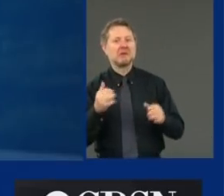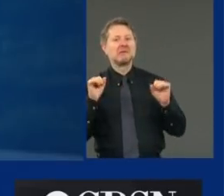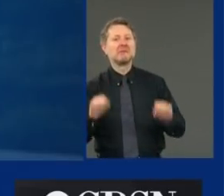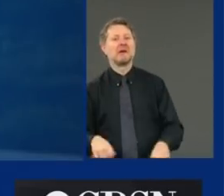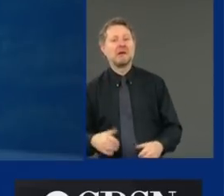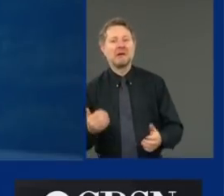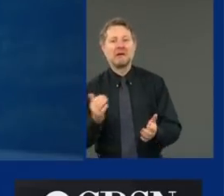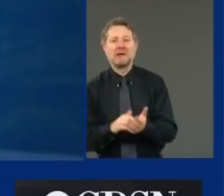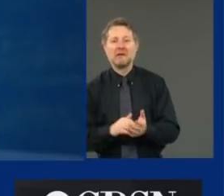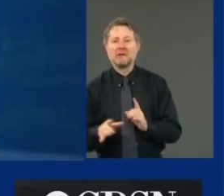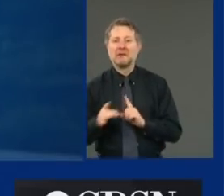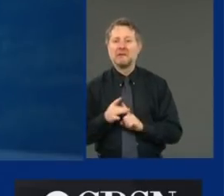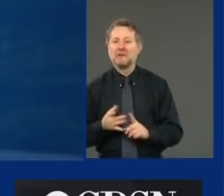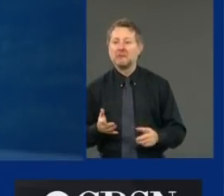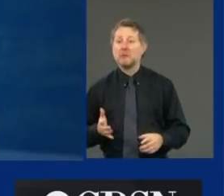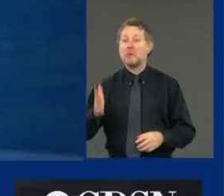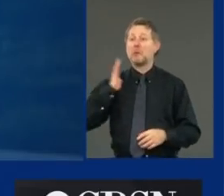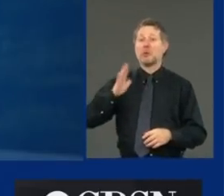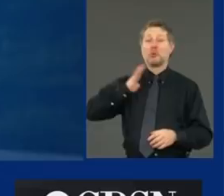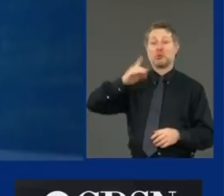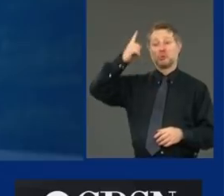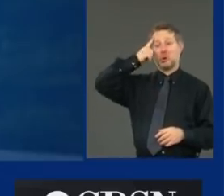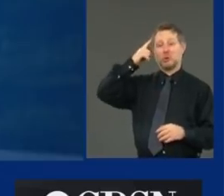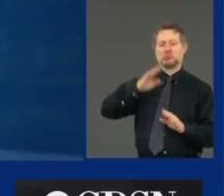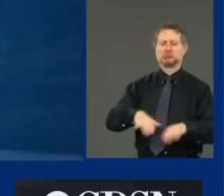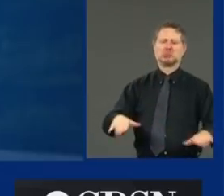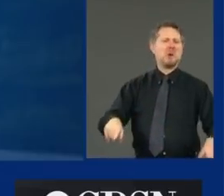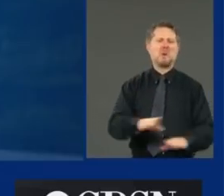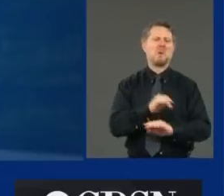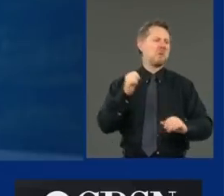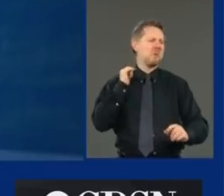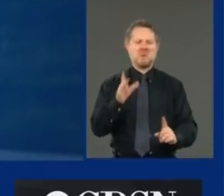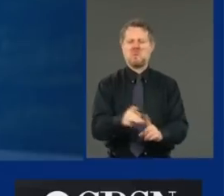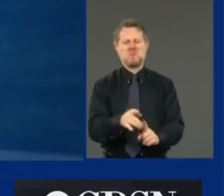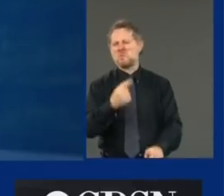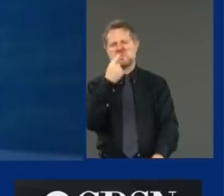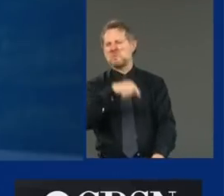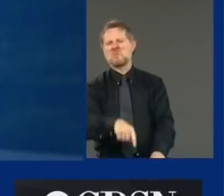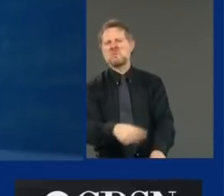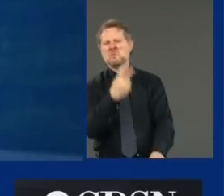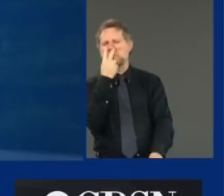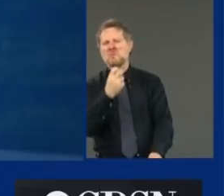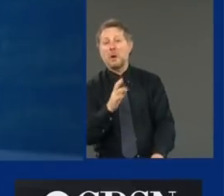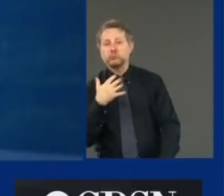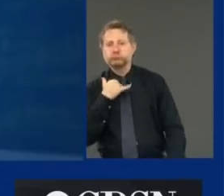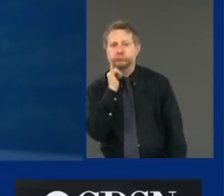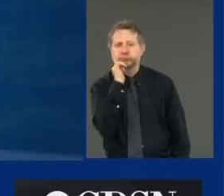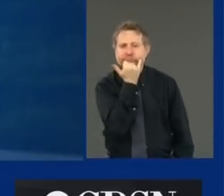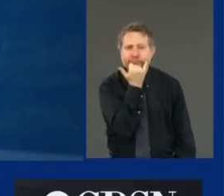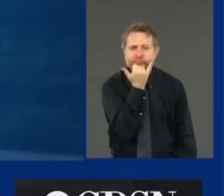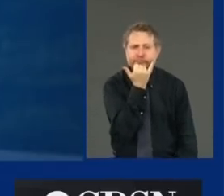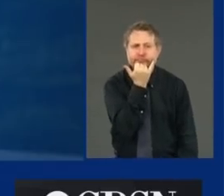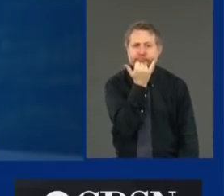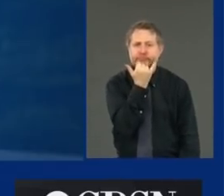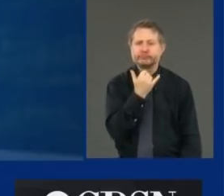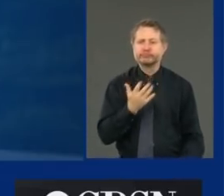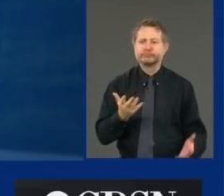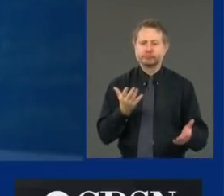TOGETHER A WORK FORCE TO GO BACK TO WORK, PEOPLE THAT HAD THE VIRUS AND NOW THE ANTIBODIES, NOW THEY ARE NOT SO